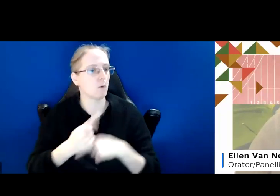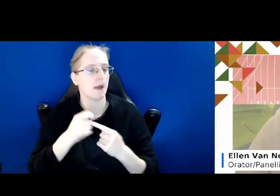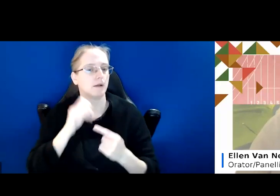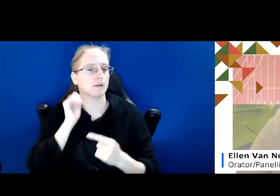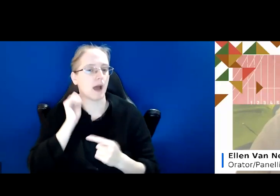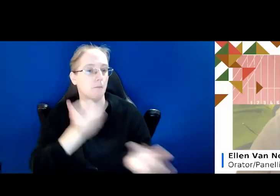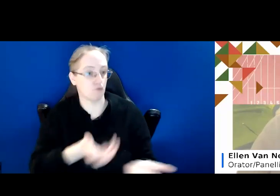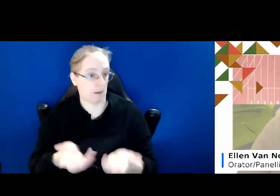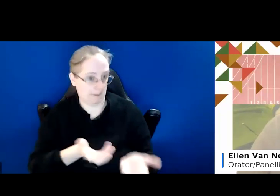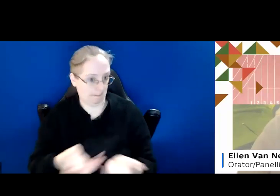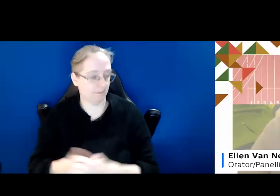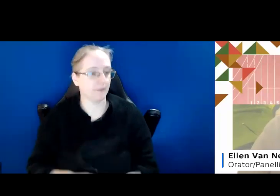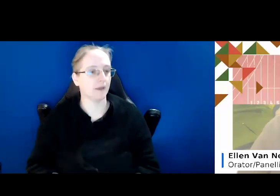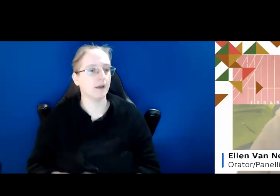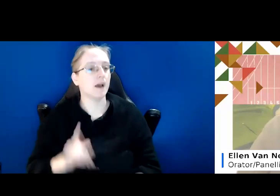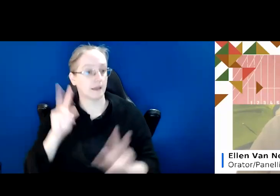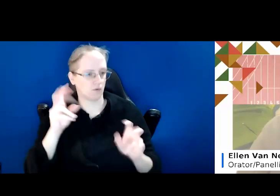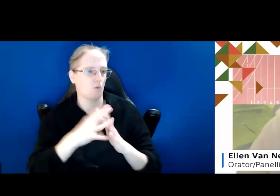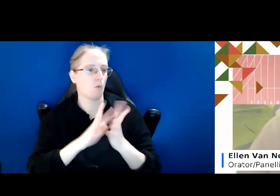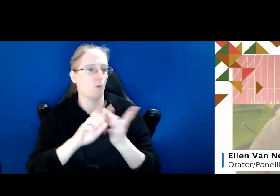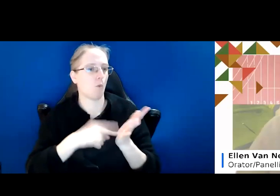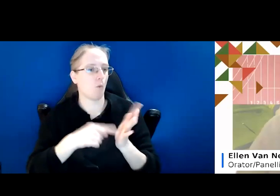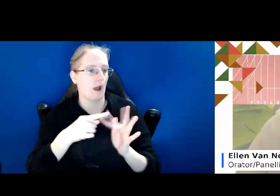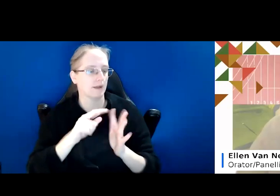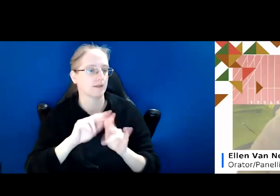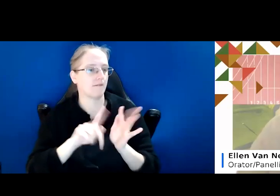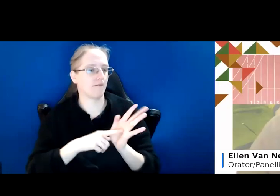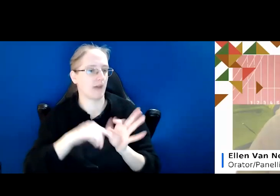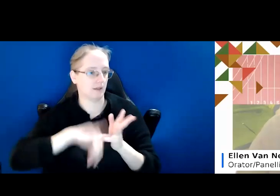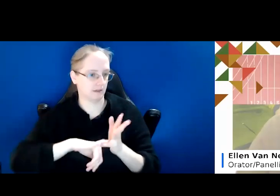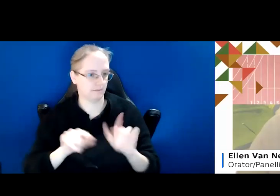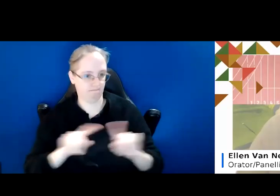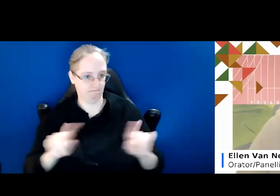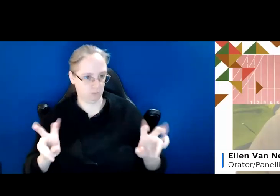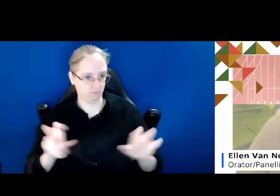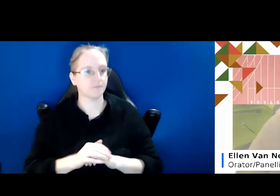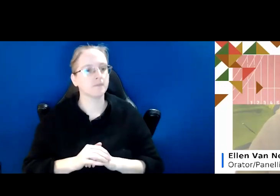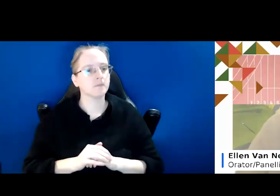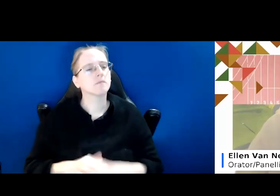white people are happy to say that rugby league has done a lot for Aboriginal people.